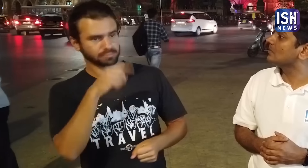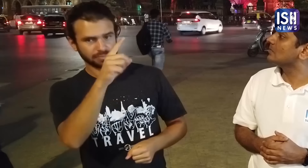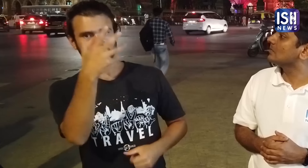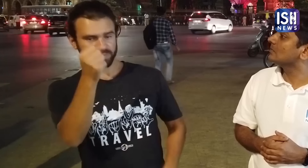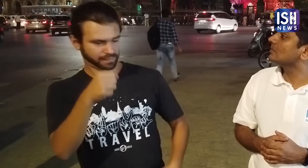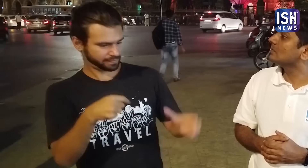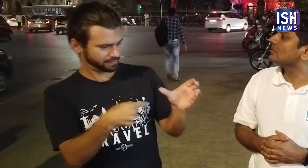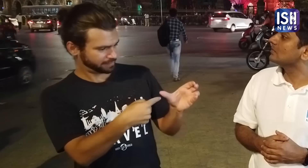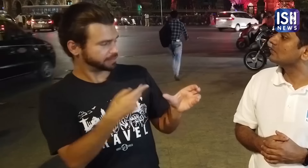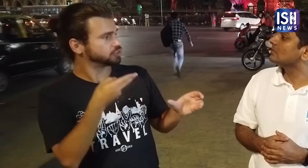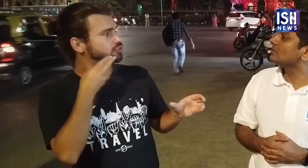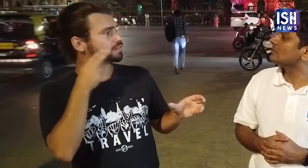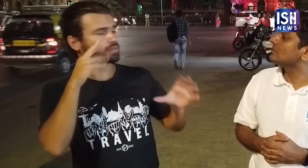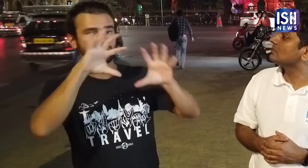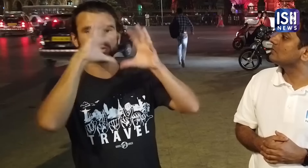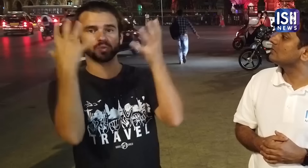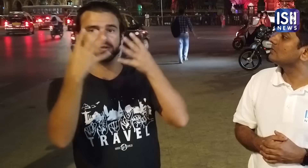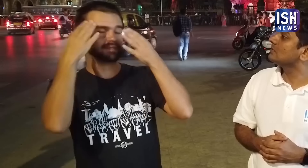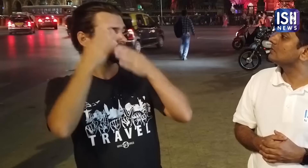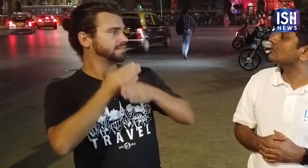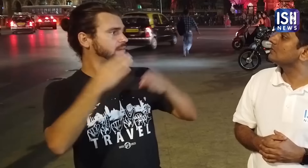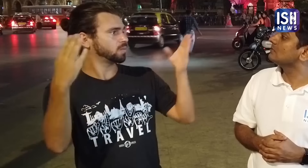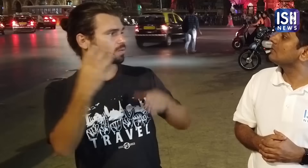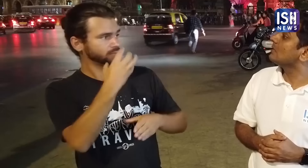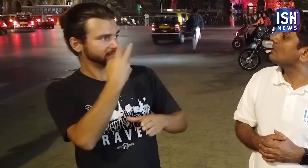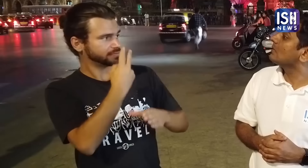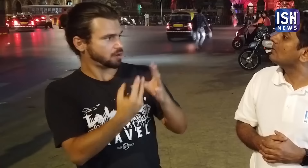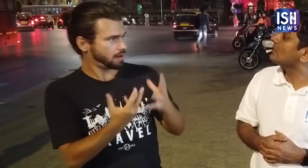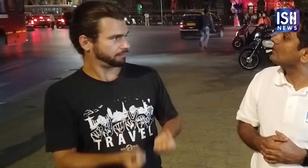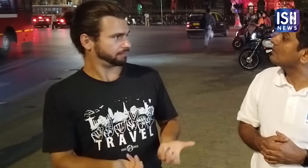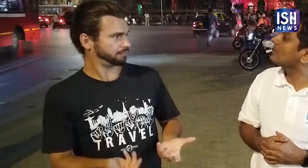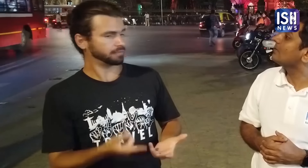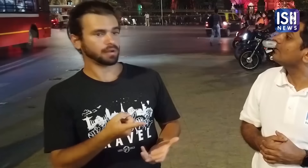Then I showed them various famous Deaf persons who have successfully scuba dived across the world.